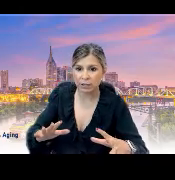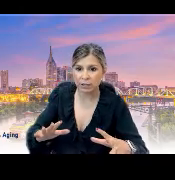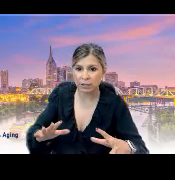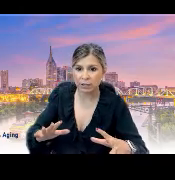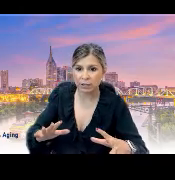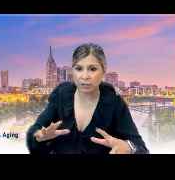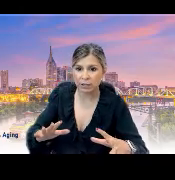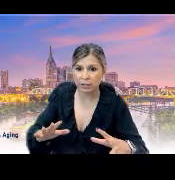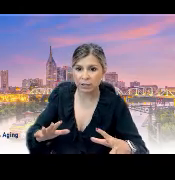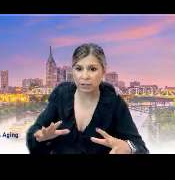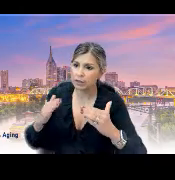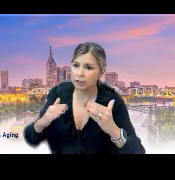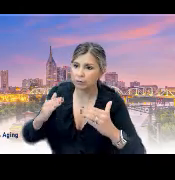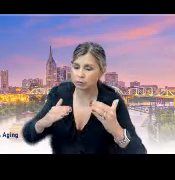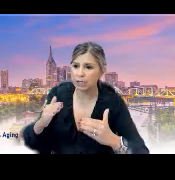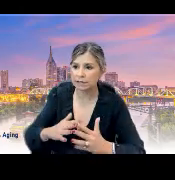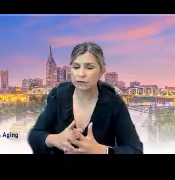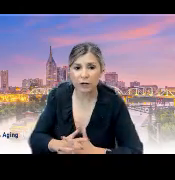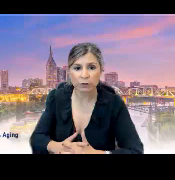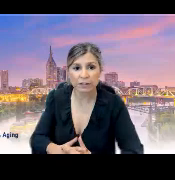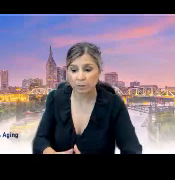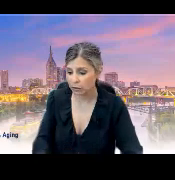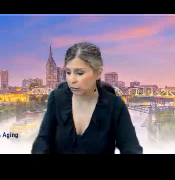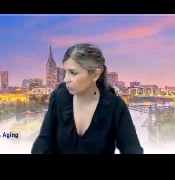our TEISPOES, but it's it's fairly similar.